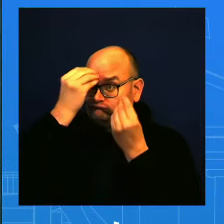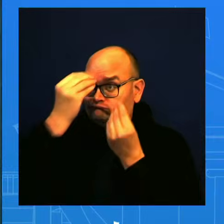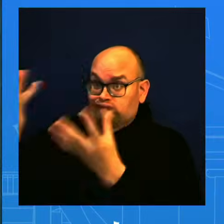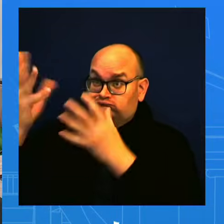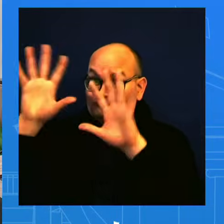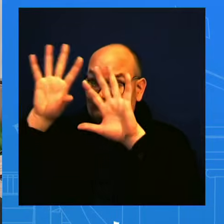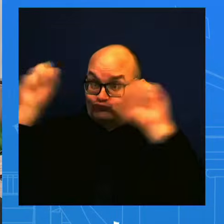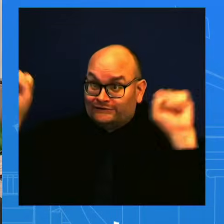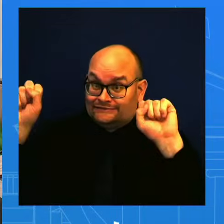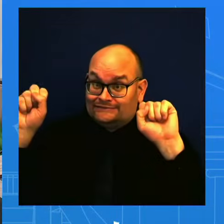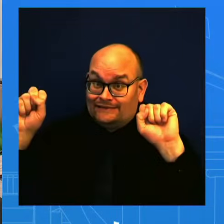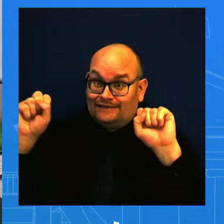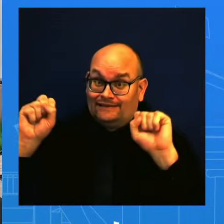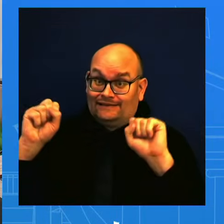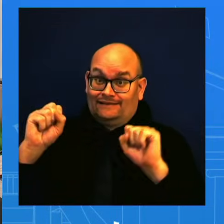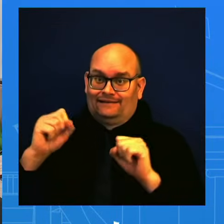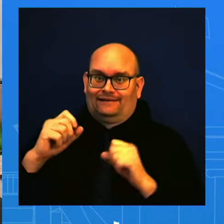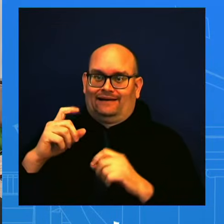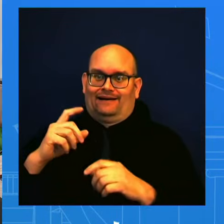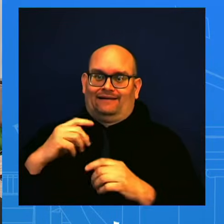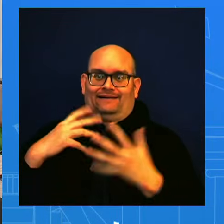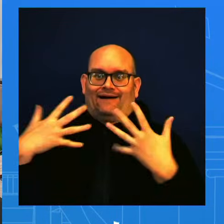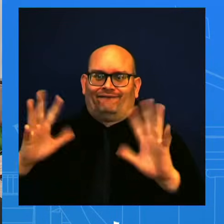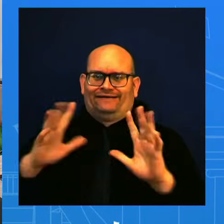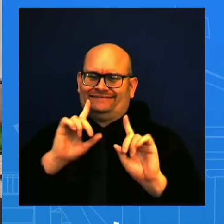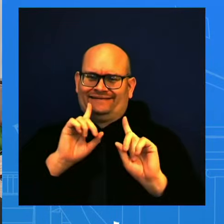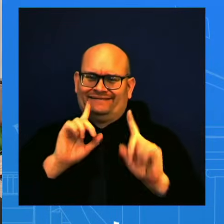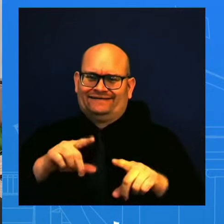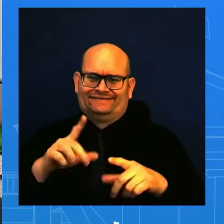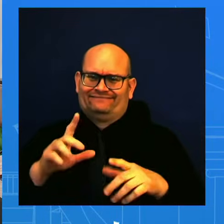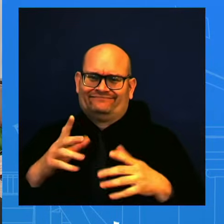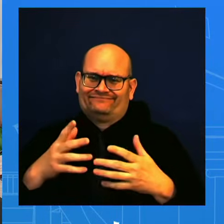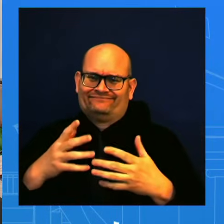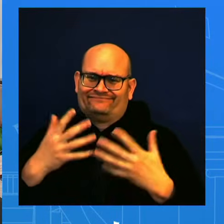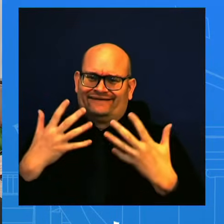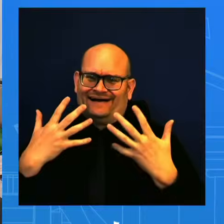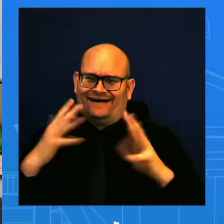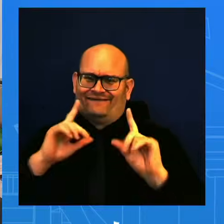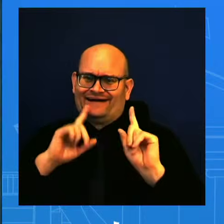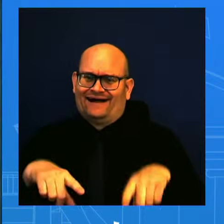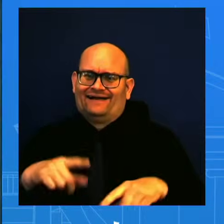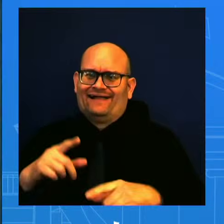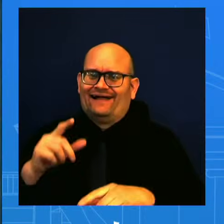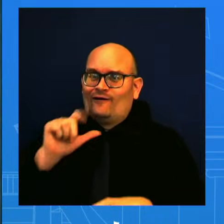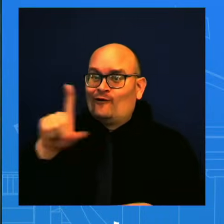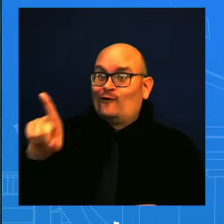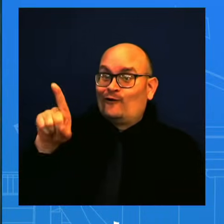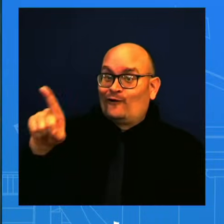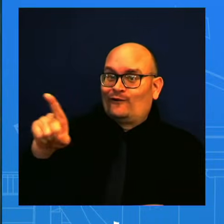In April, the temporary elementary school opened for the hundreds of students displaced by the fires,